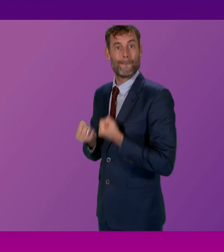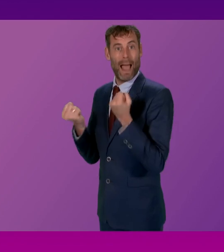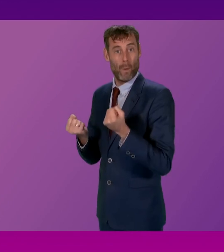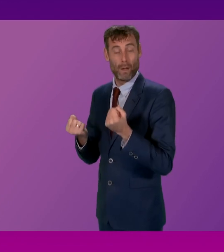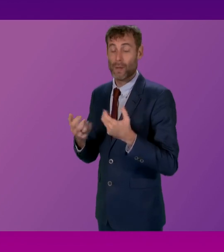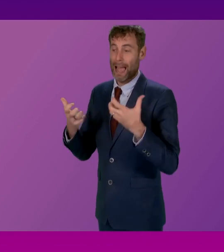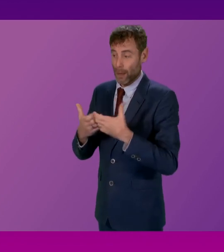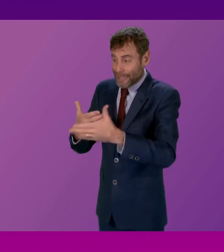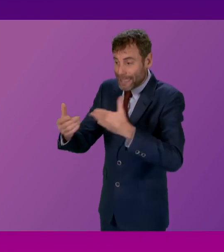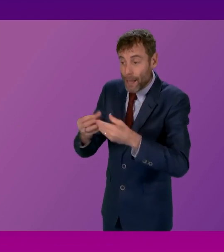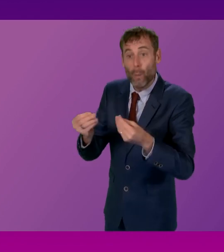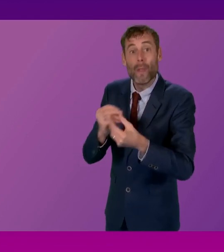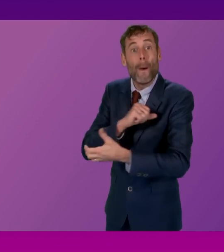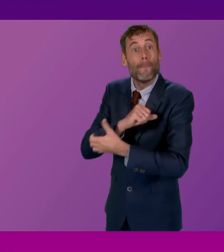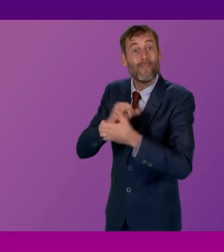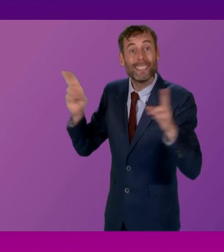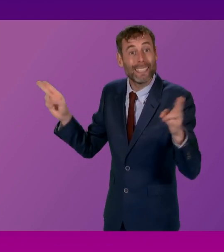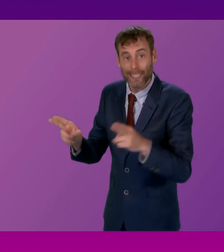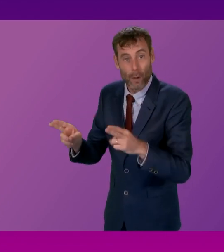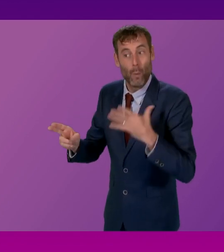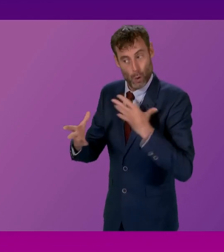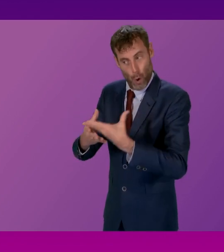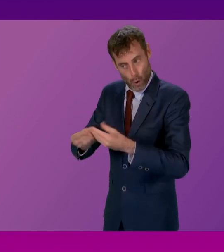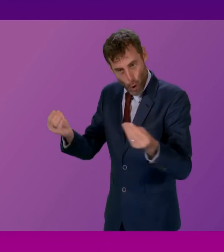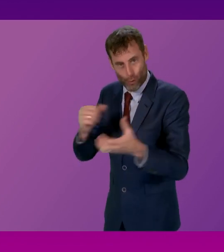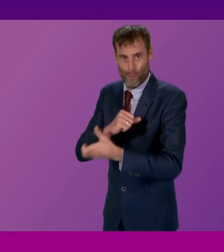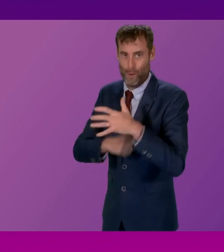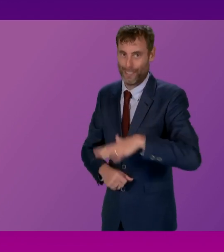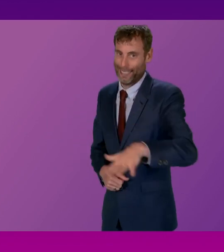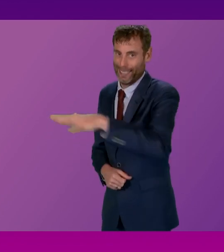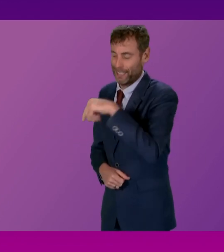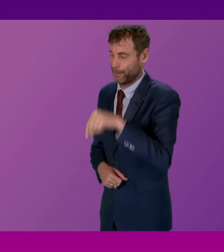eradicate it altogether? That concludes First Minister’s questions.